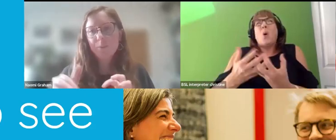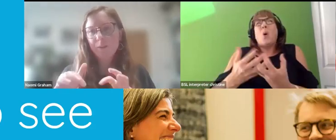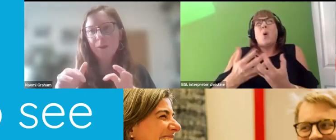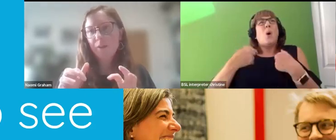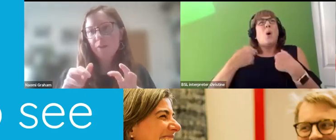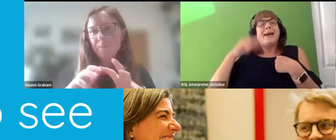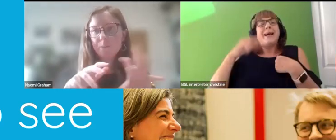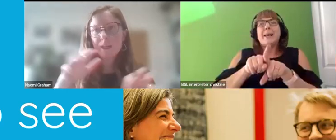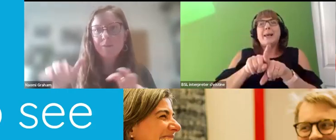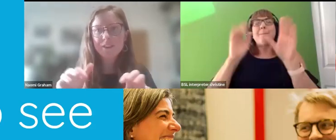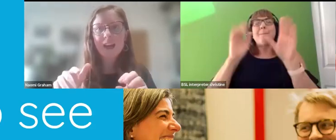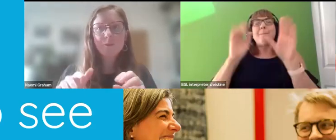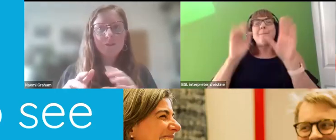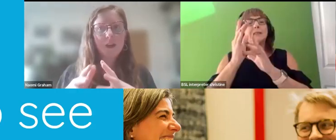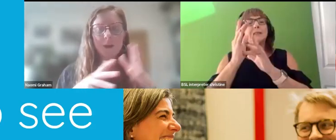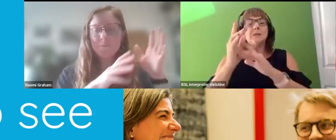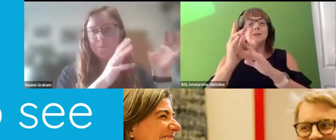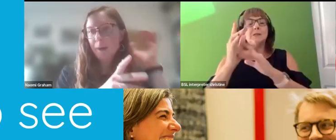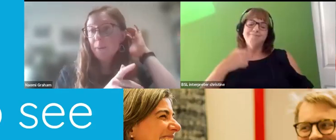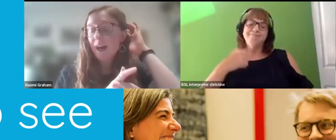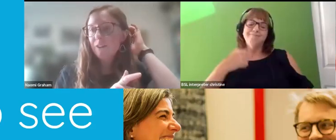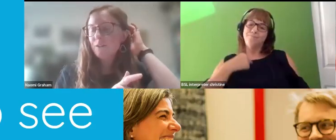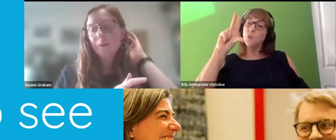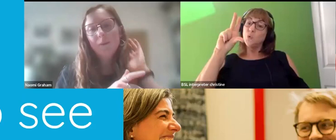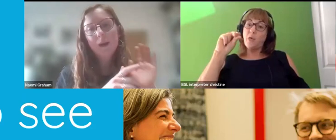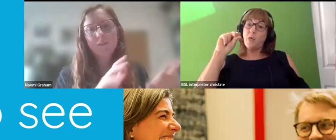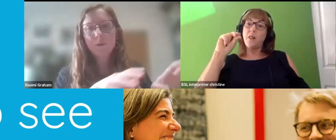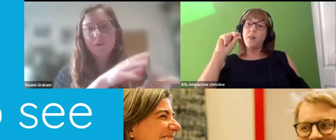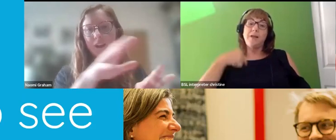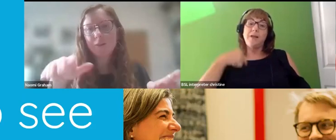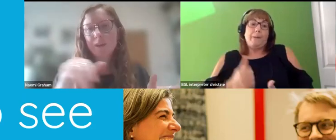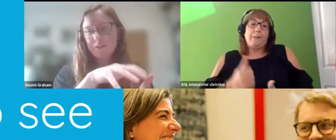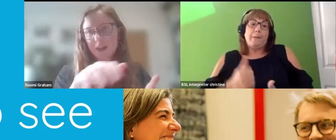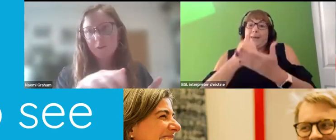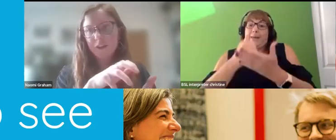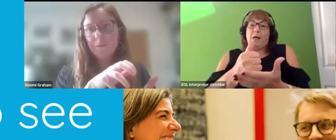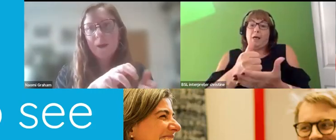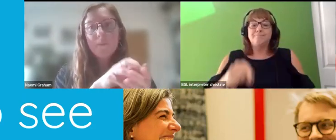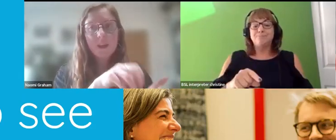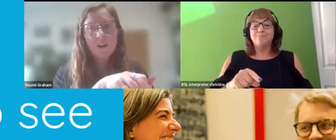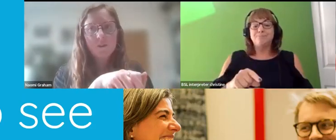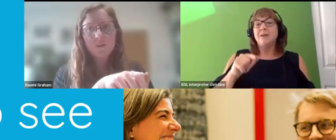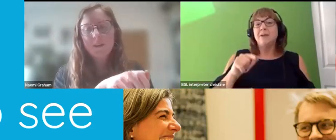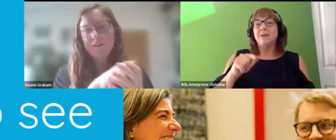helping with Beaver Scouts. My were running a Beaver Scout group in our local community